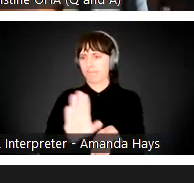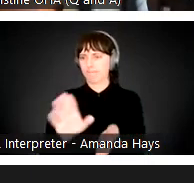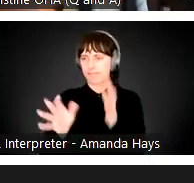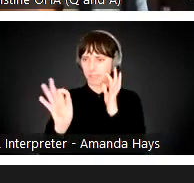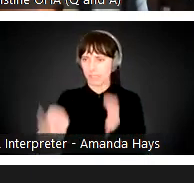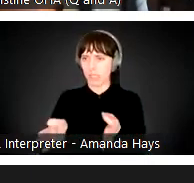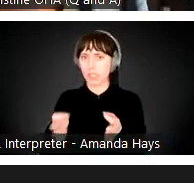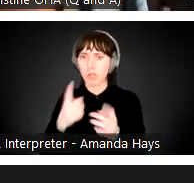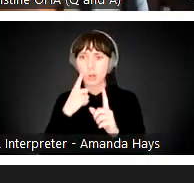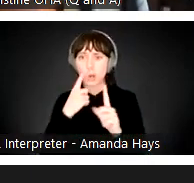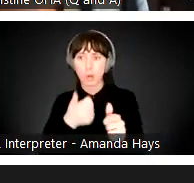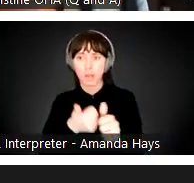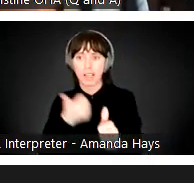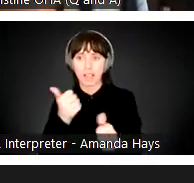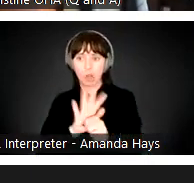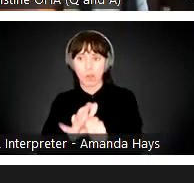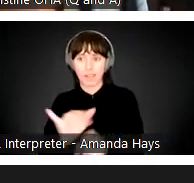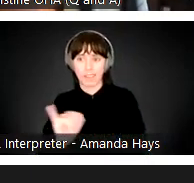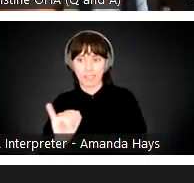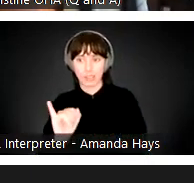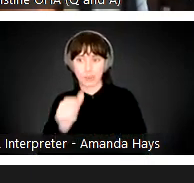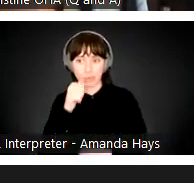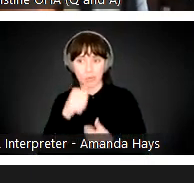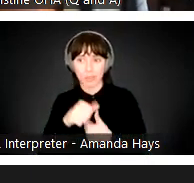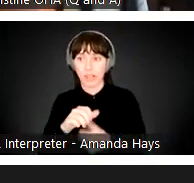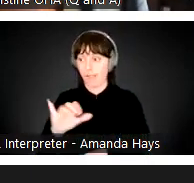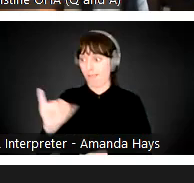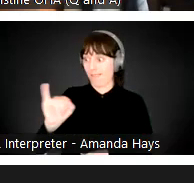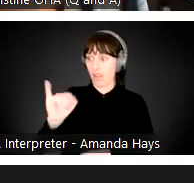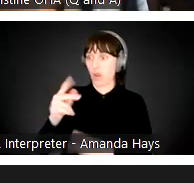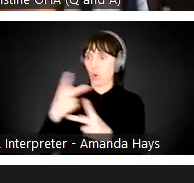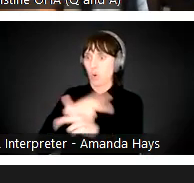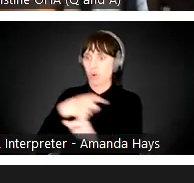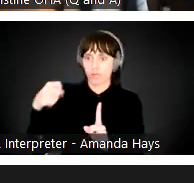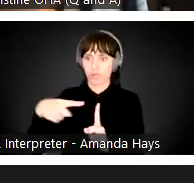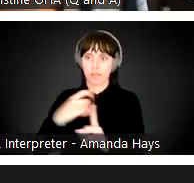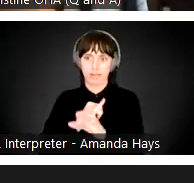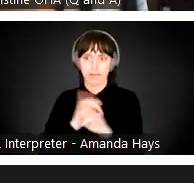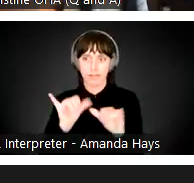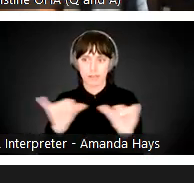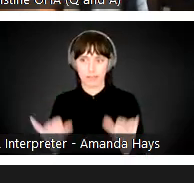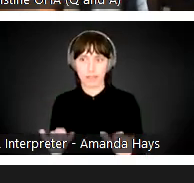infection- because, by the way, an infection is an even worse immunologic trigger, if you get a re-infection of